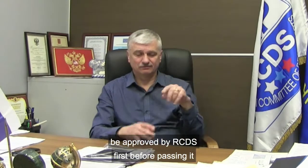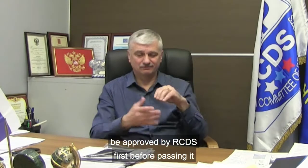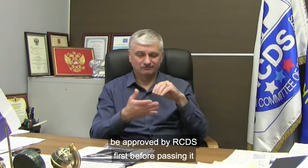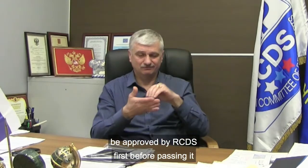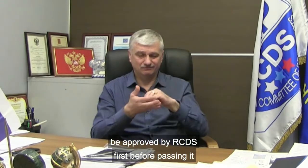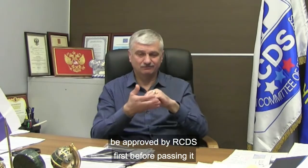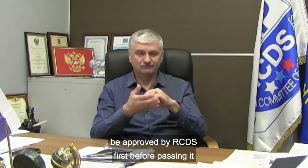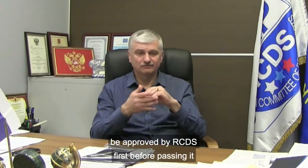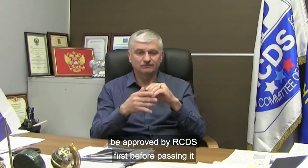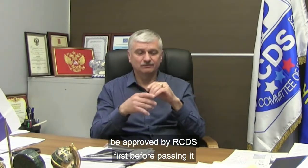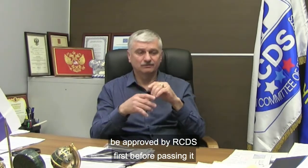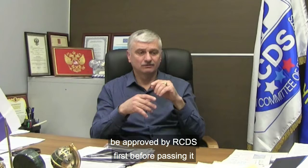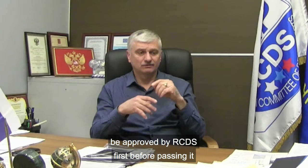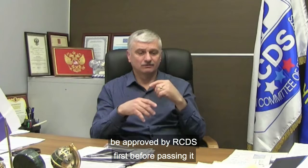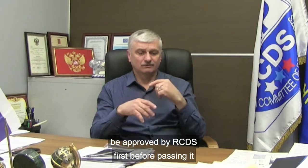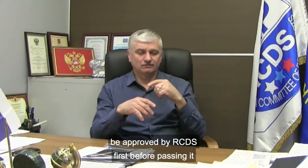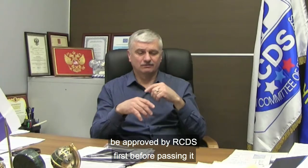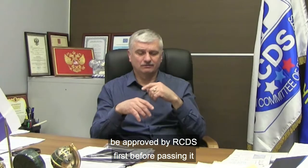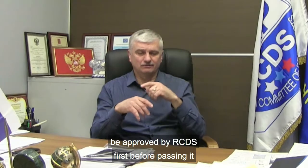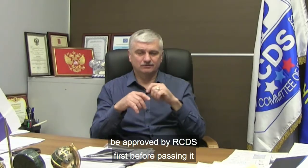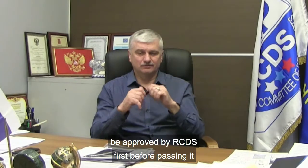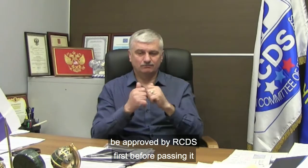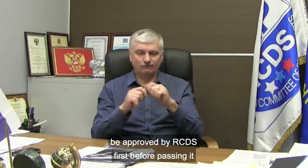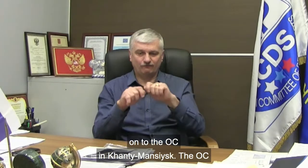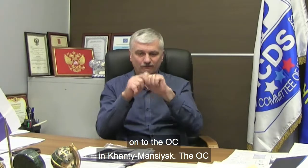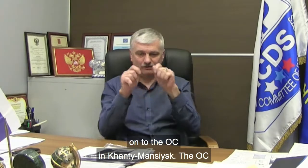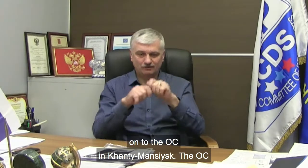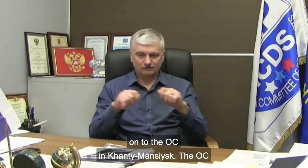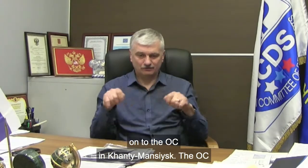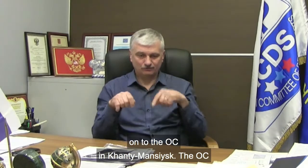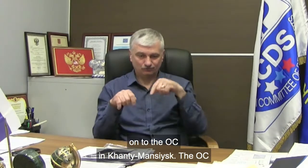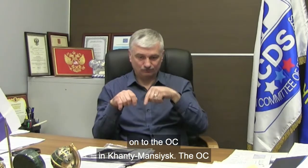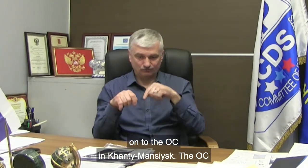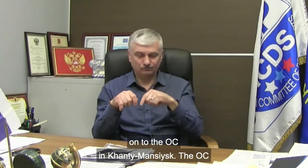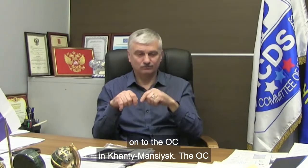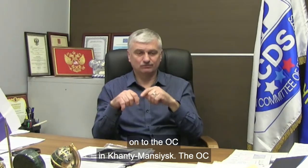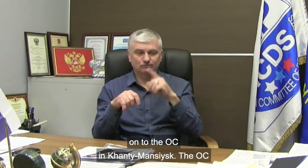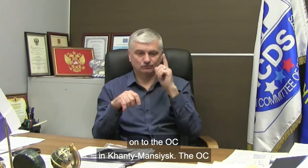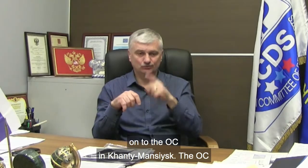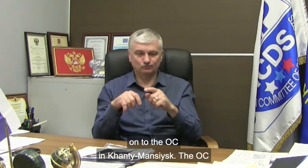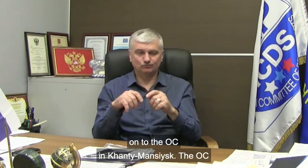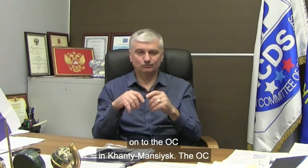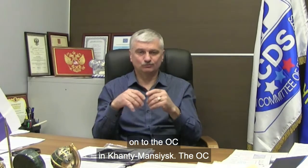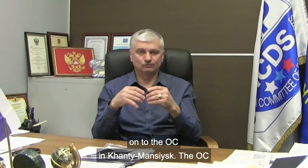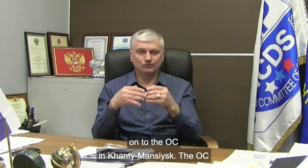be approved by RCDS first before passing it on to the OC in Khanty-Mansiysk. The OC